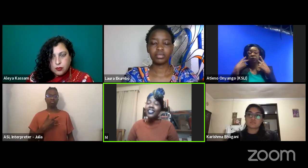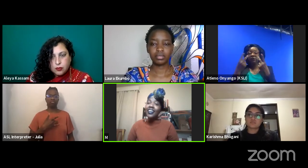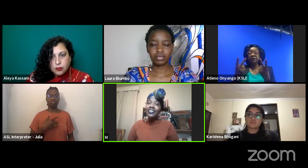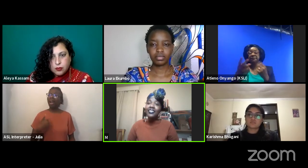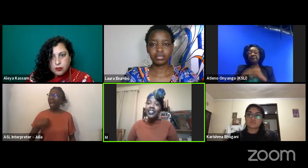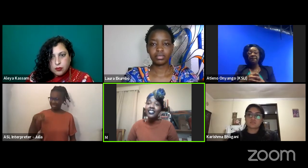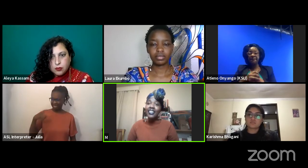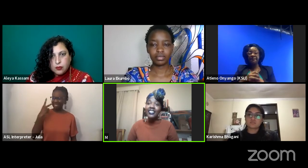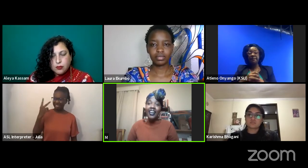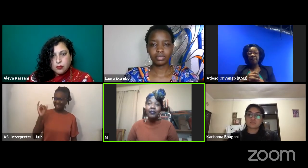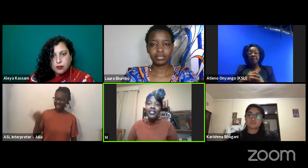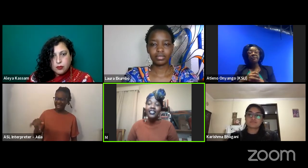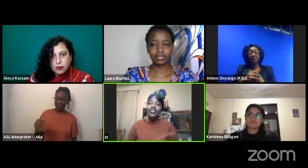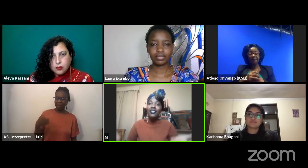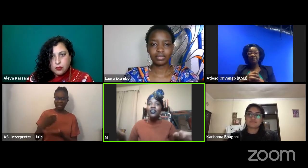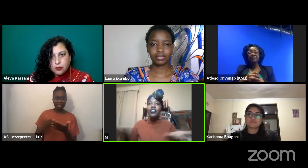Yeah, so that that's the LAM letter.